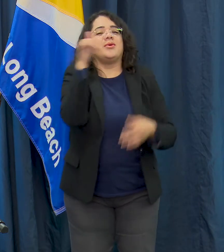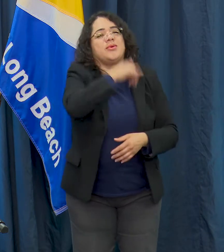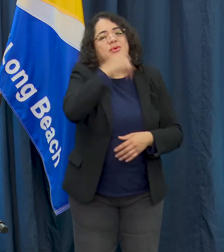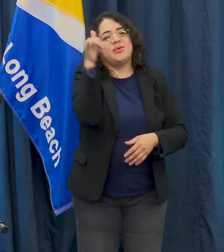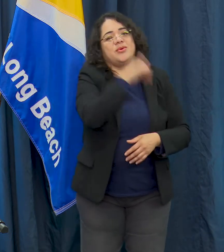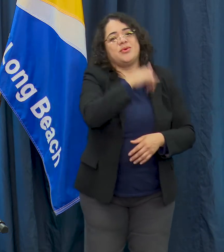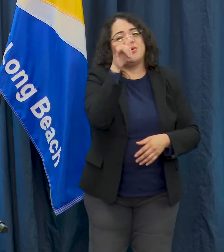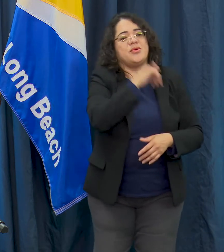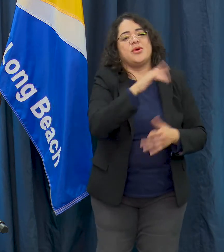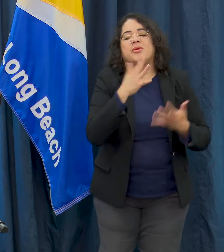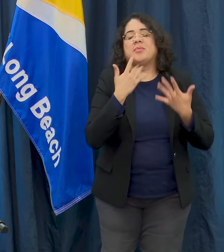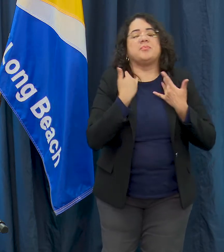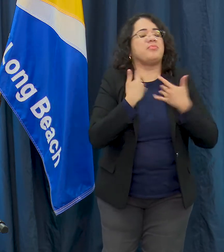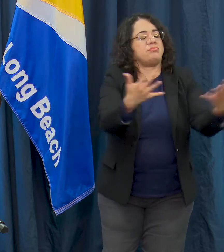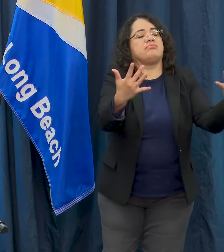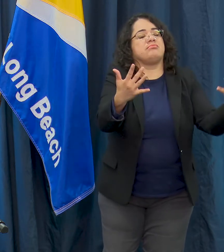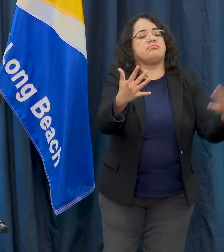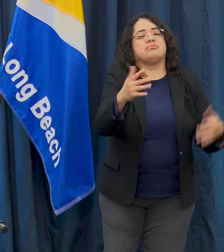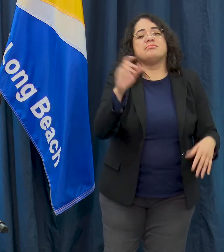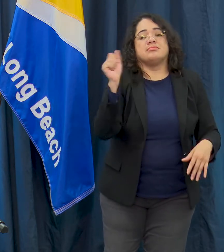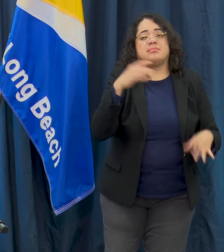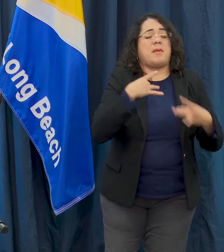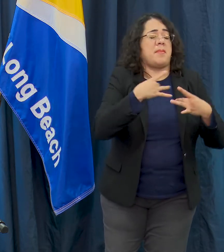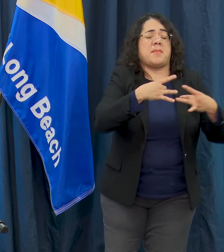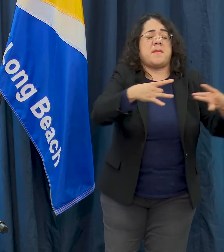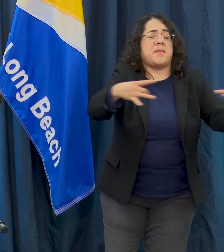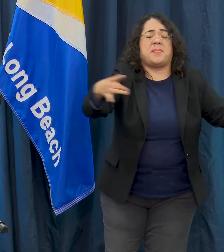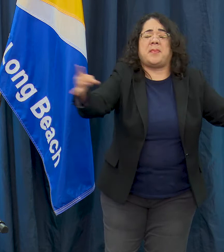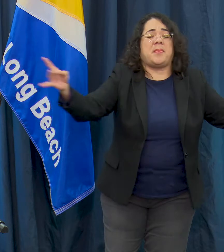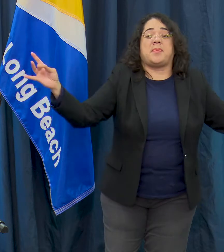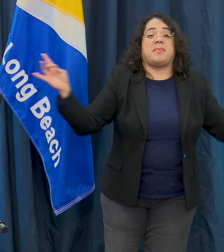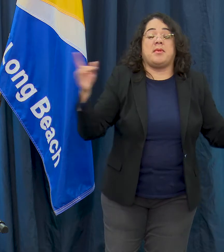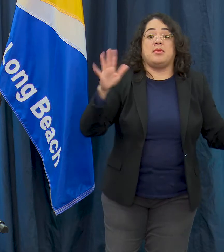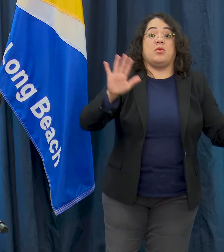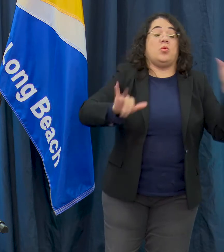county in the region faster than we can backtrack and that's